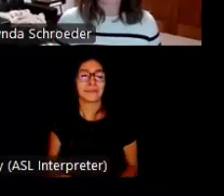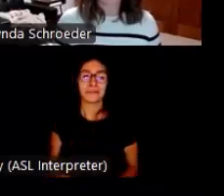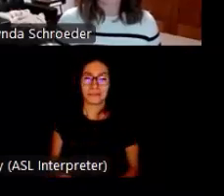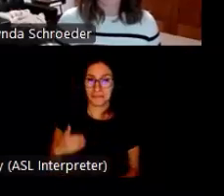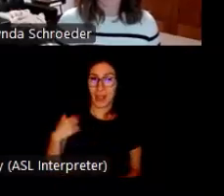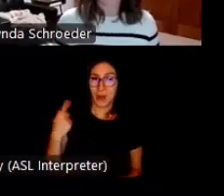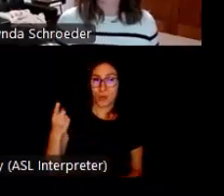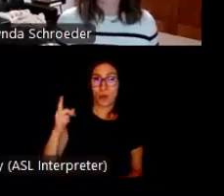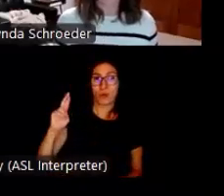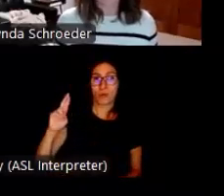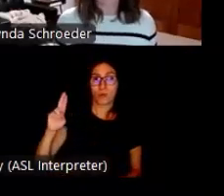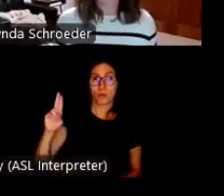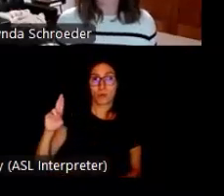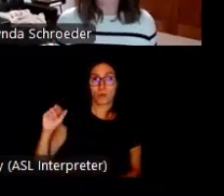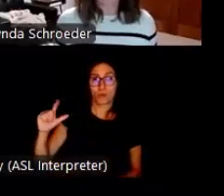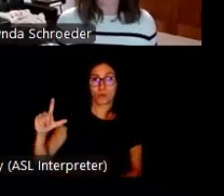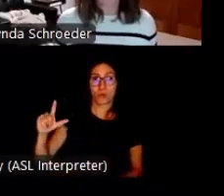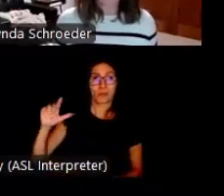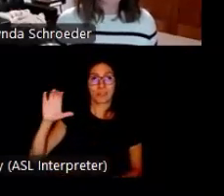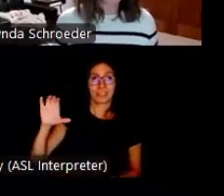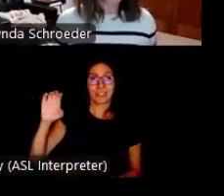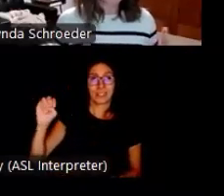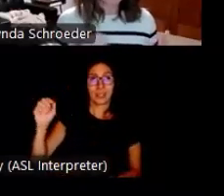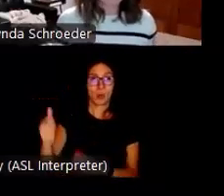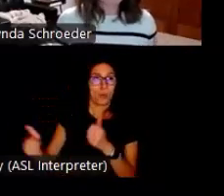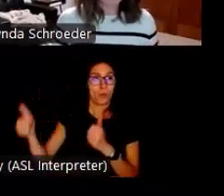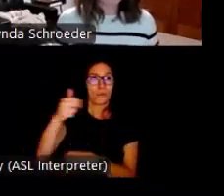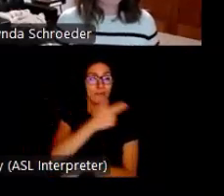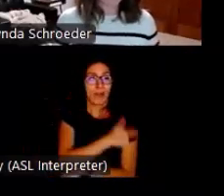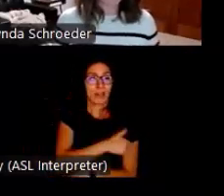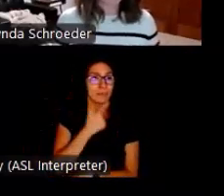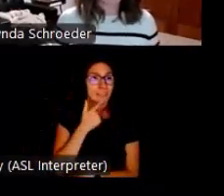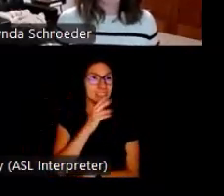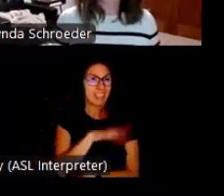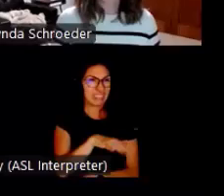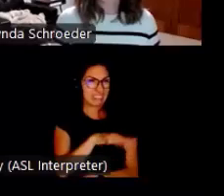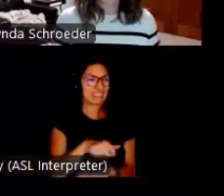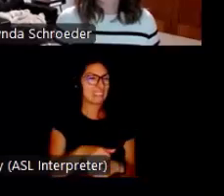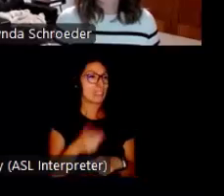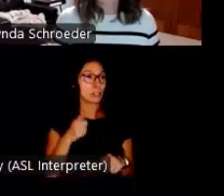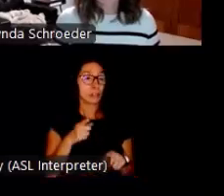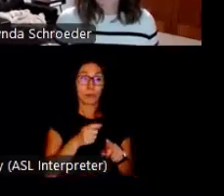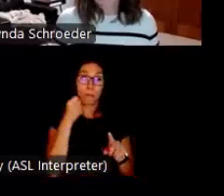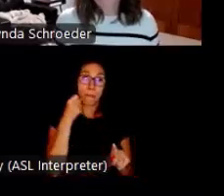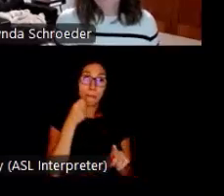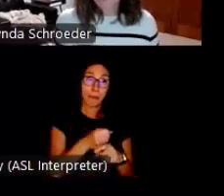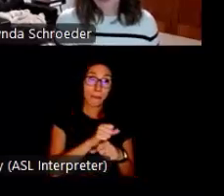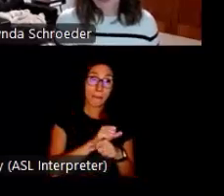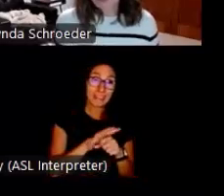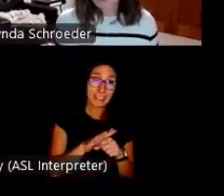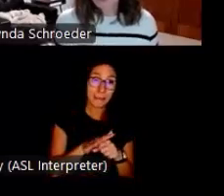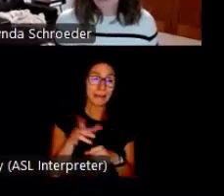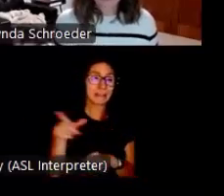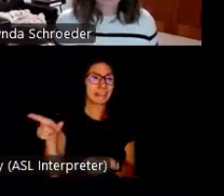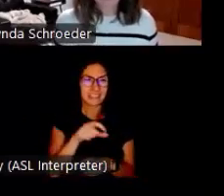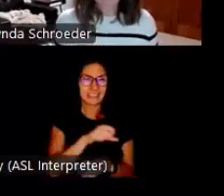and say, anecdotally, at the peak of the pandemic, my staff are depressed. They are stressed.